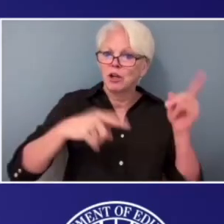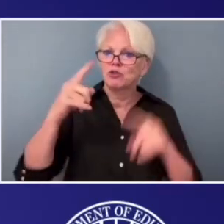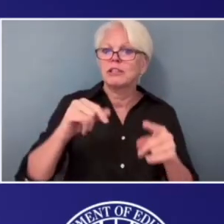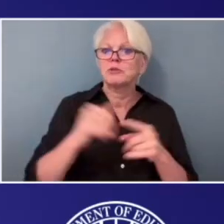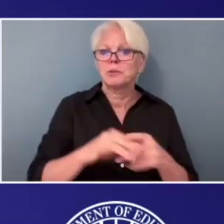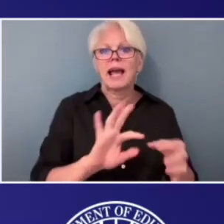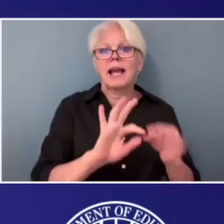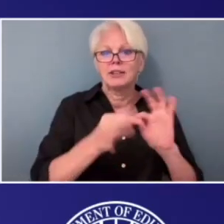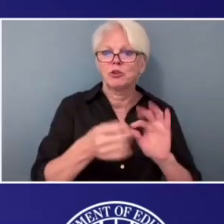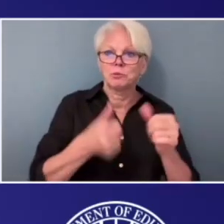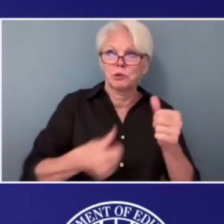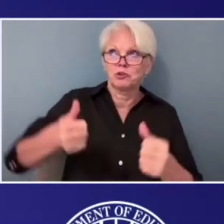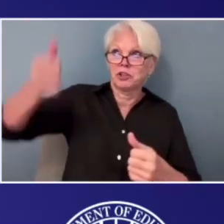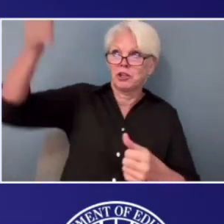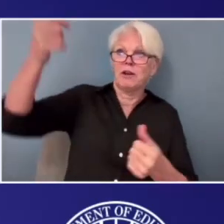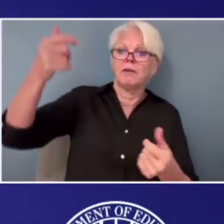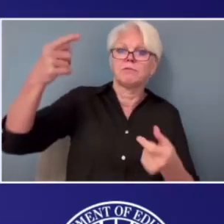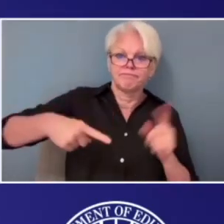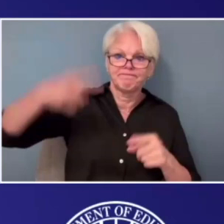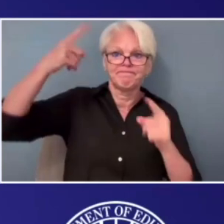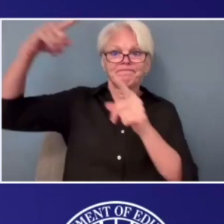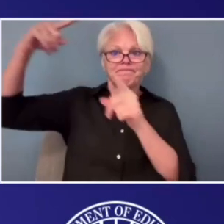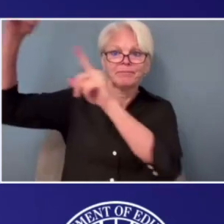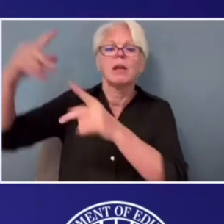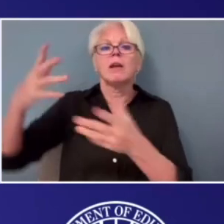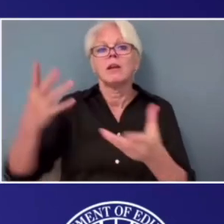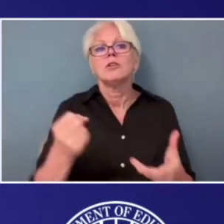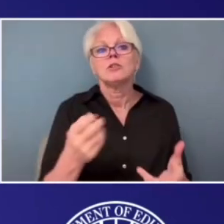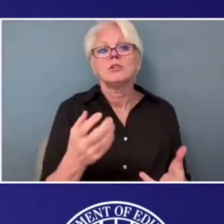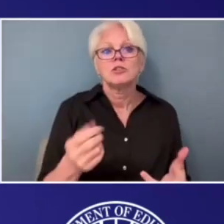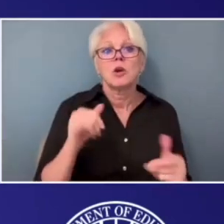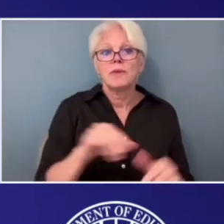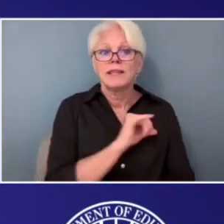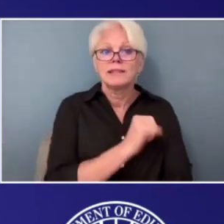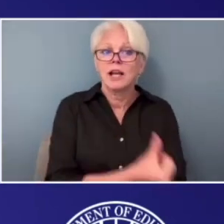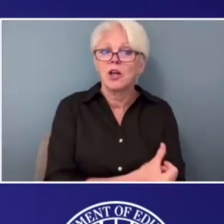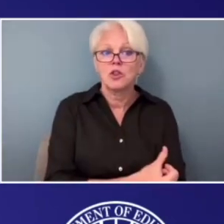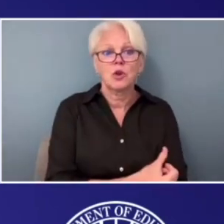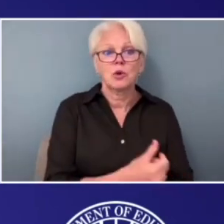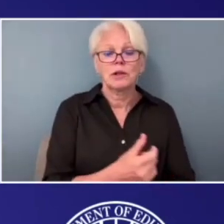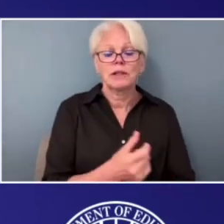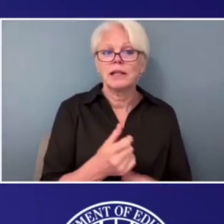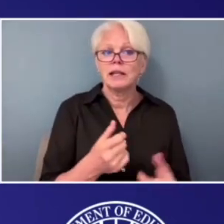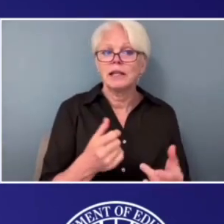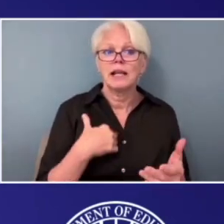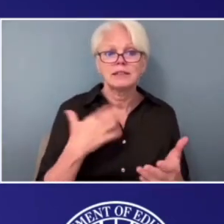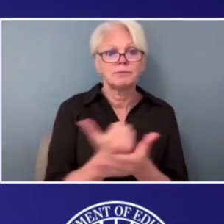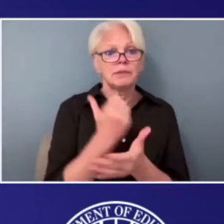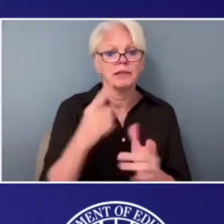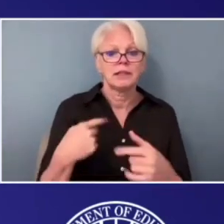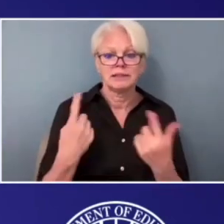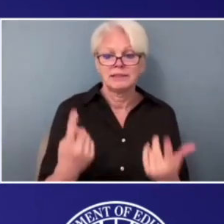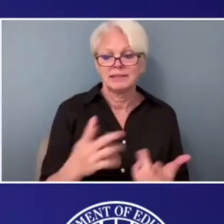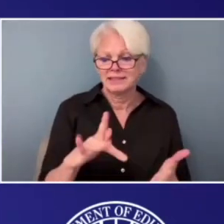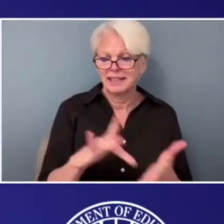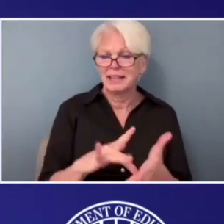line. So again this authority has been exercised, I think, since the mid-90s when